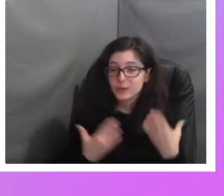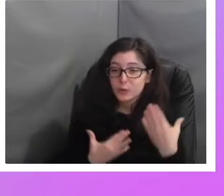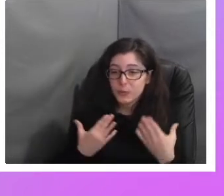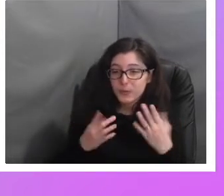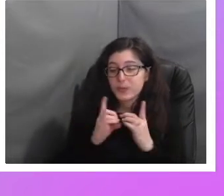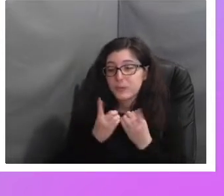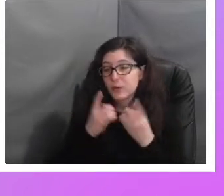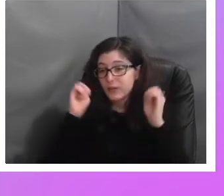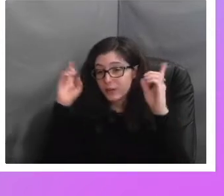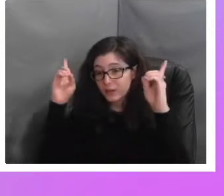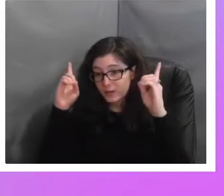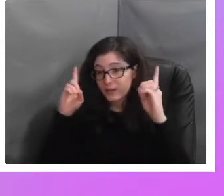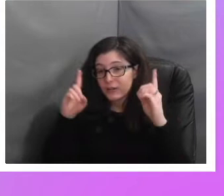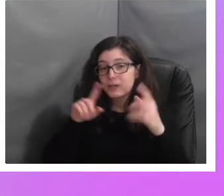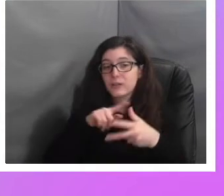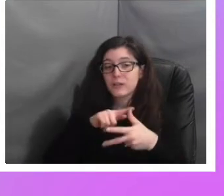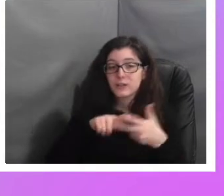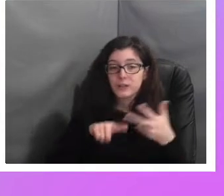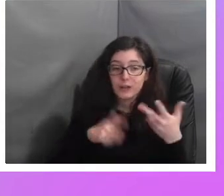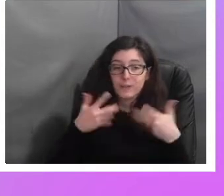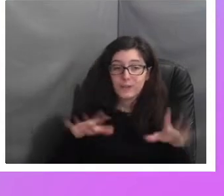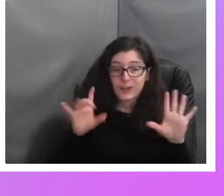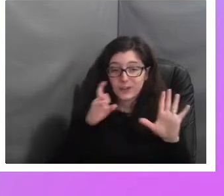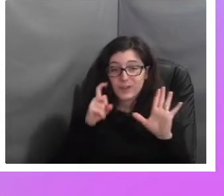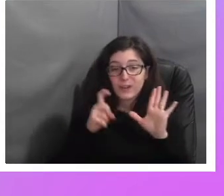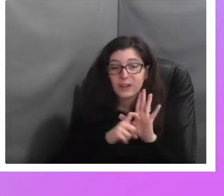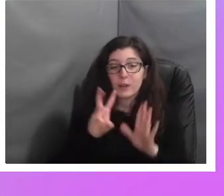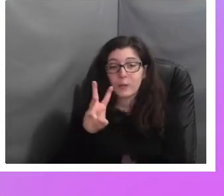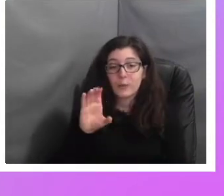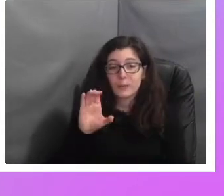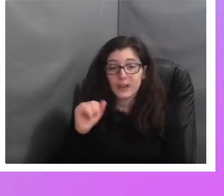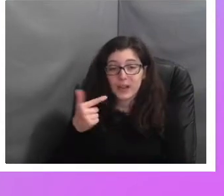have all recognized that WCAG 2.0 Level AA